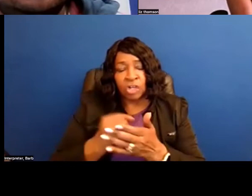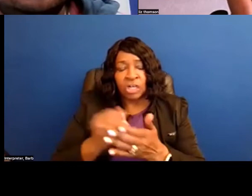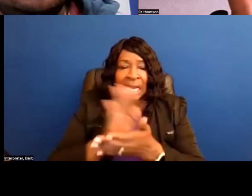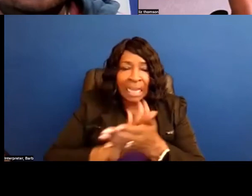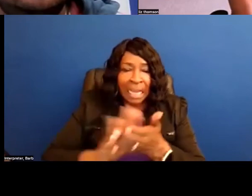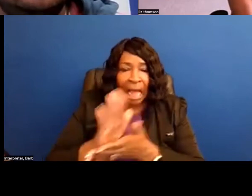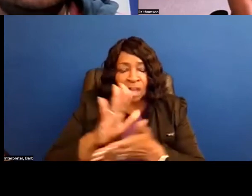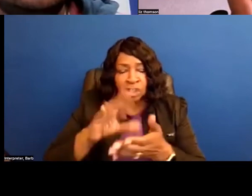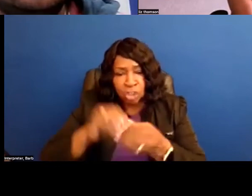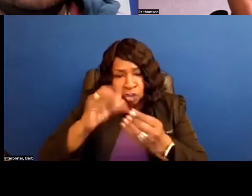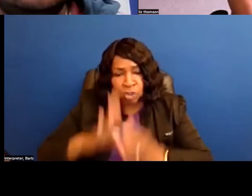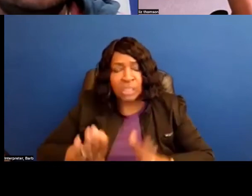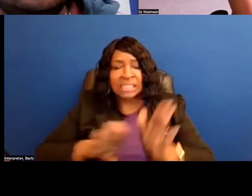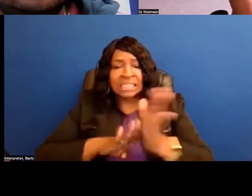which is one of the leading student affairs journals.